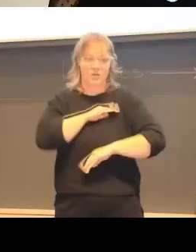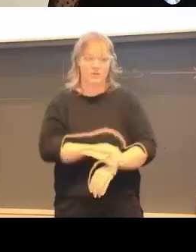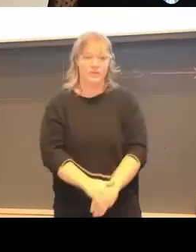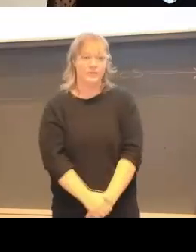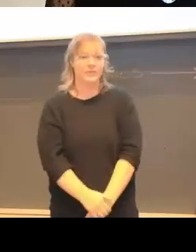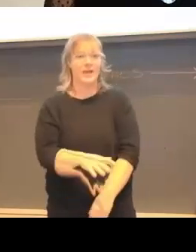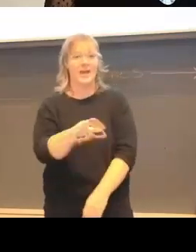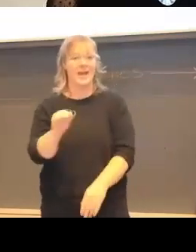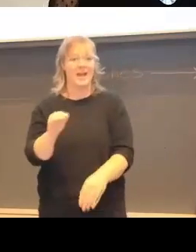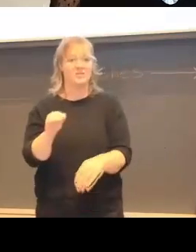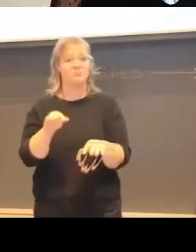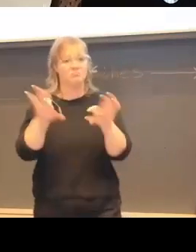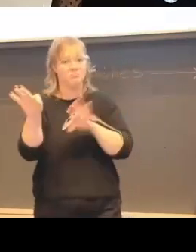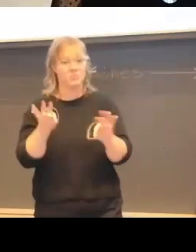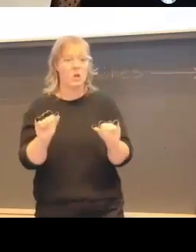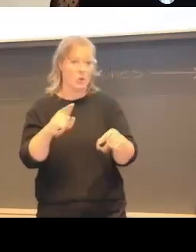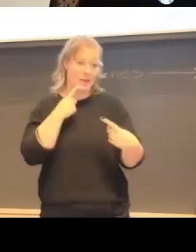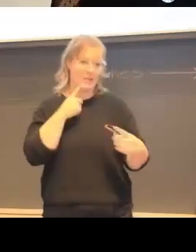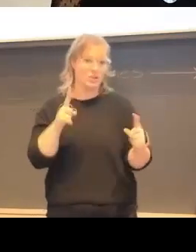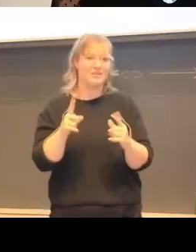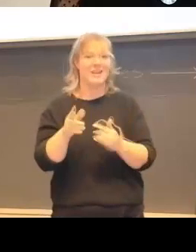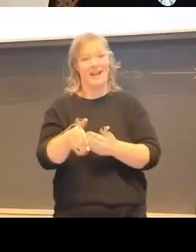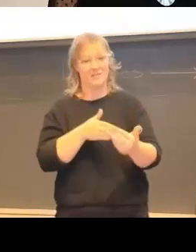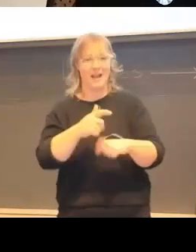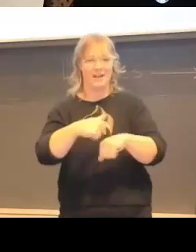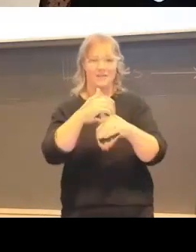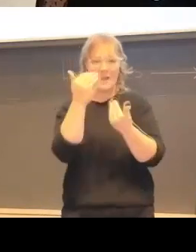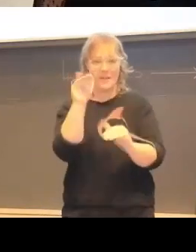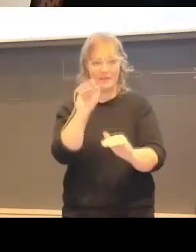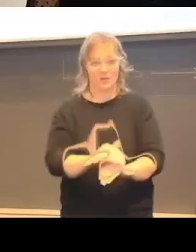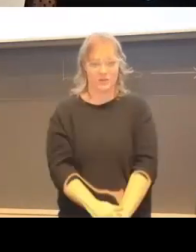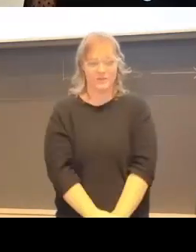articulating that it could be achieved in spite of time limitations there was also a call to